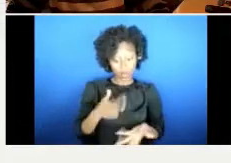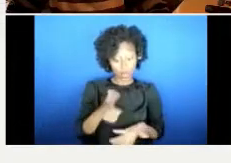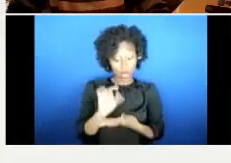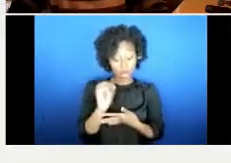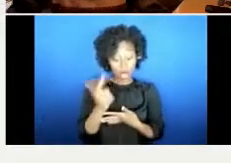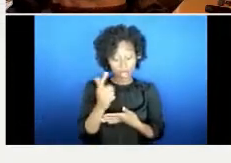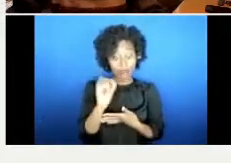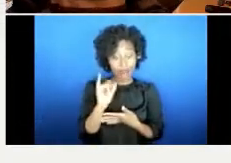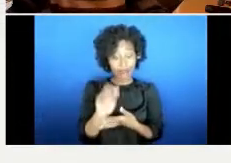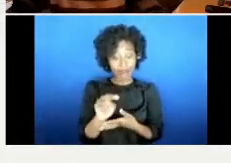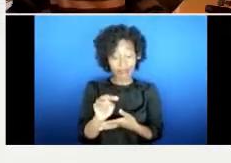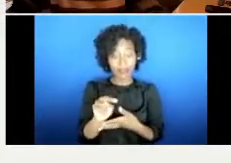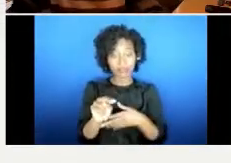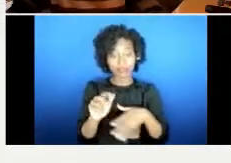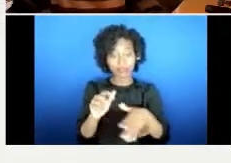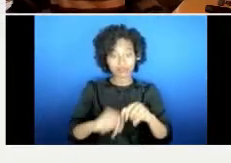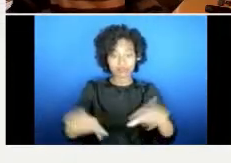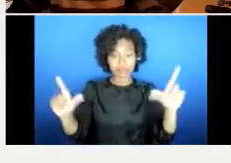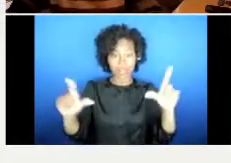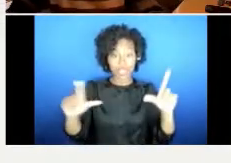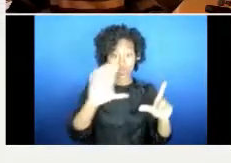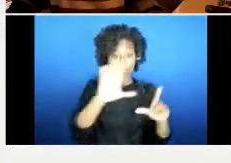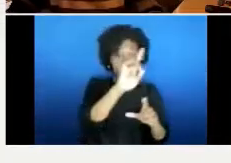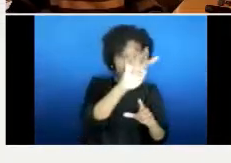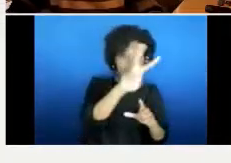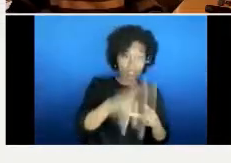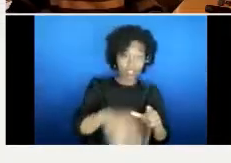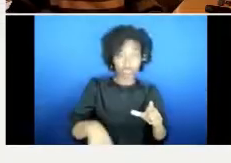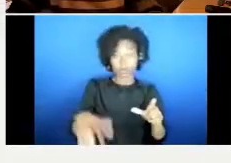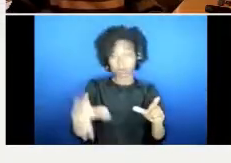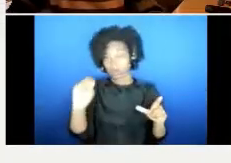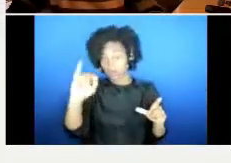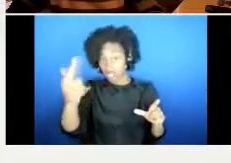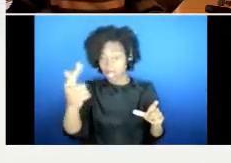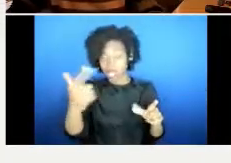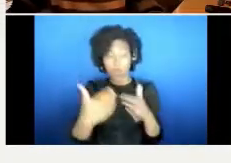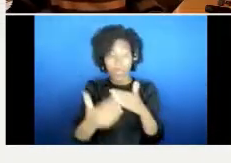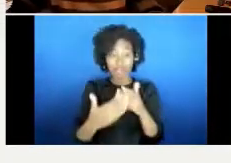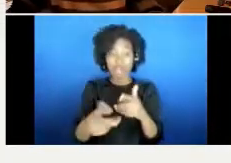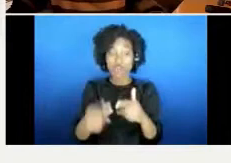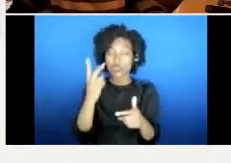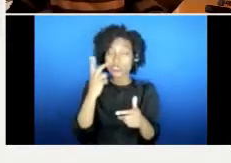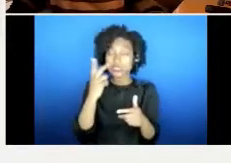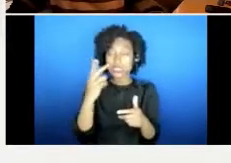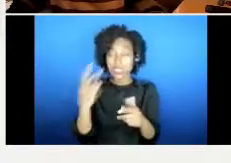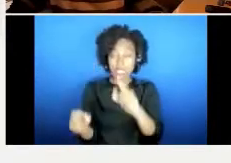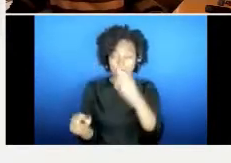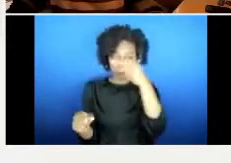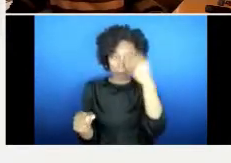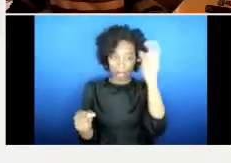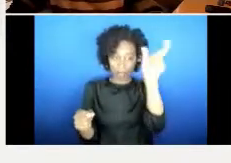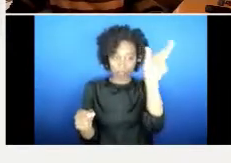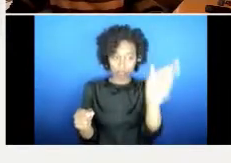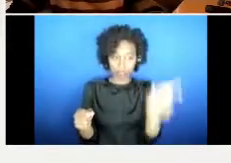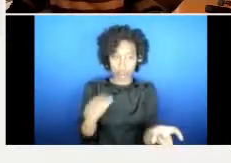SIG, you should see this Black bar, called EVOQ bar on the left side.